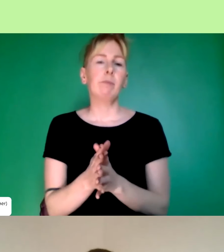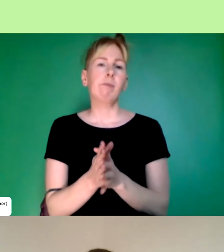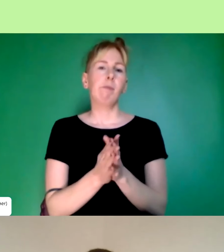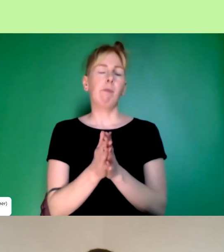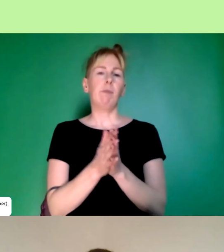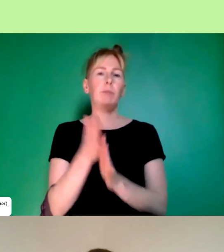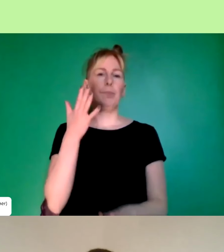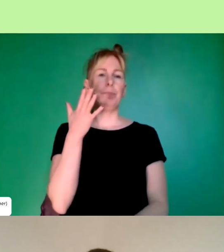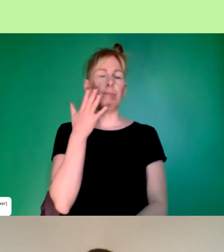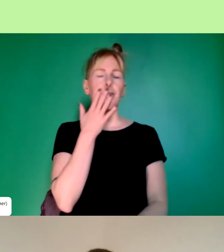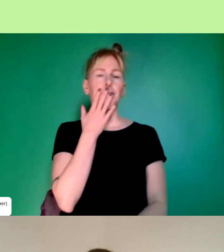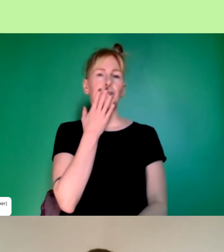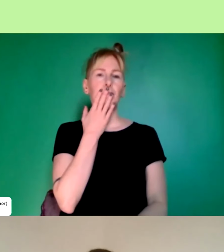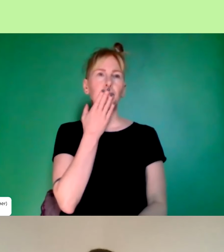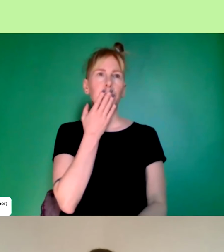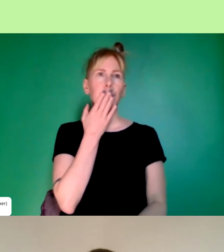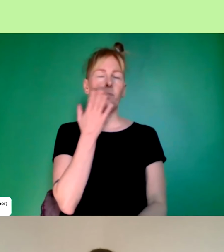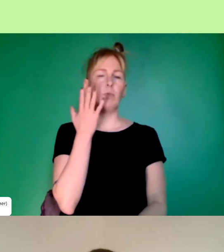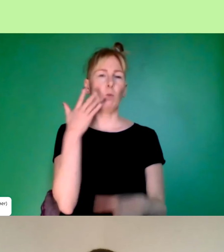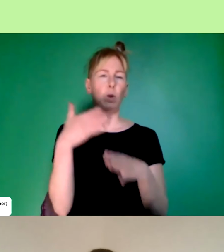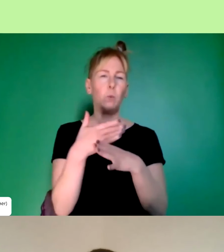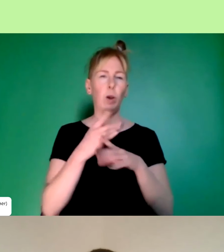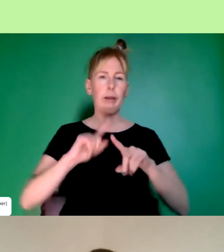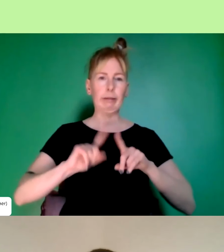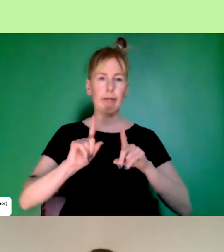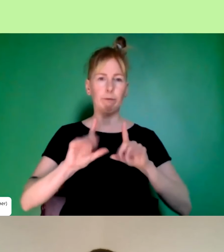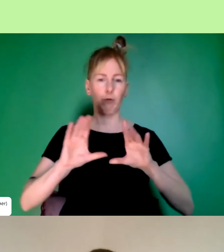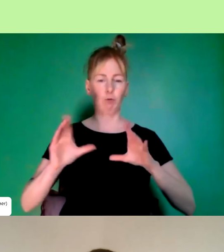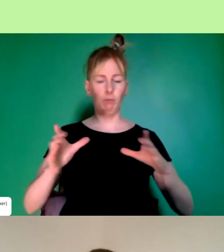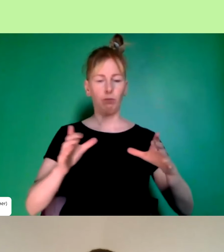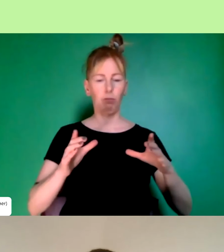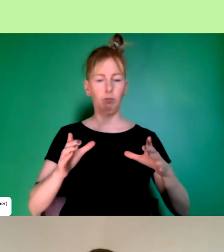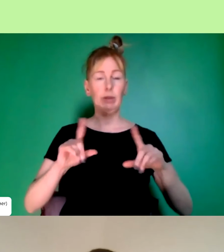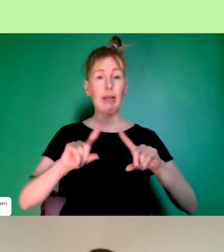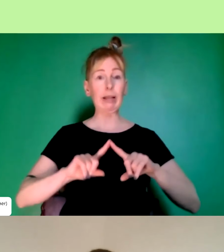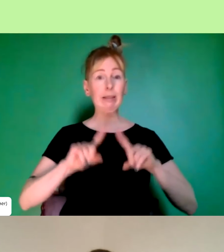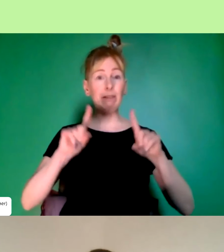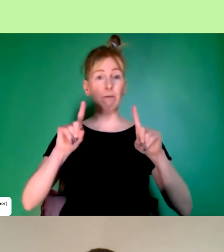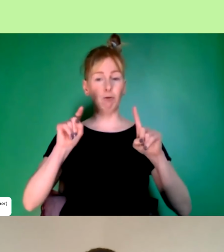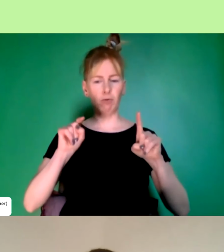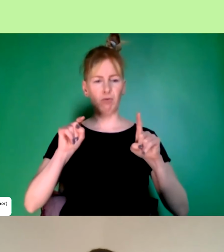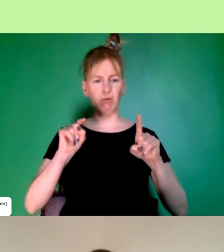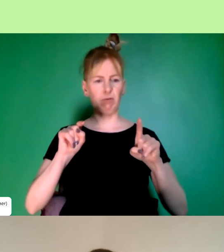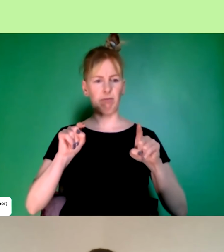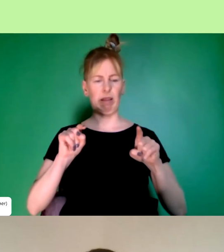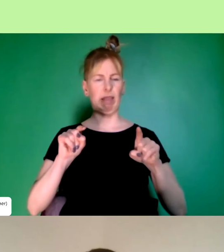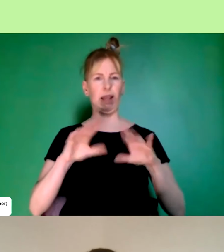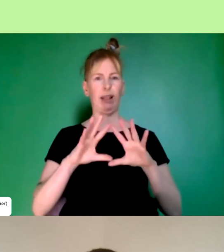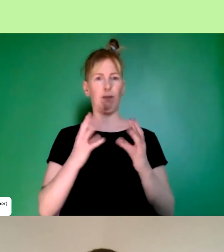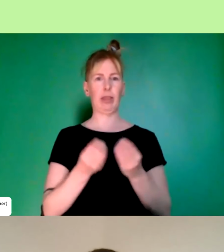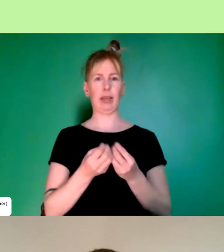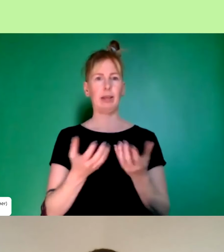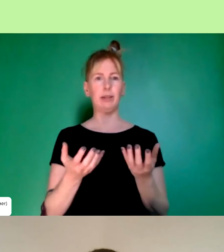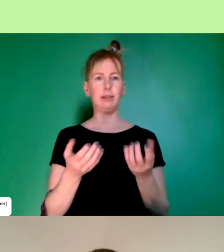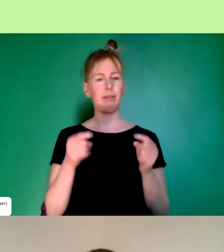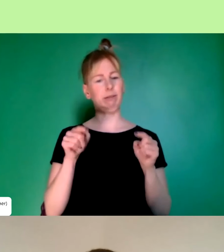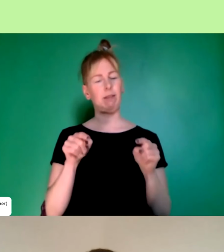mind is that difference is the world. Like difference is actually, what makes the world